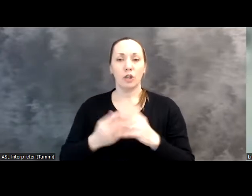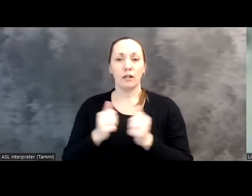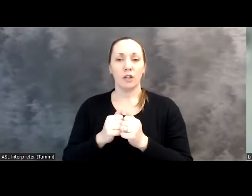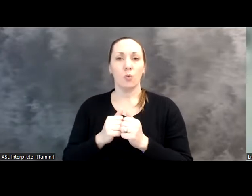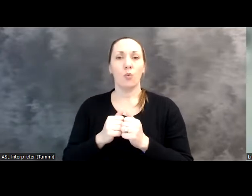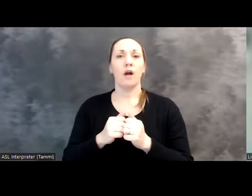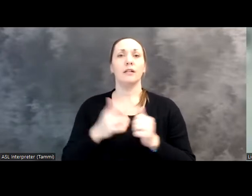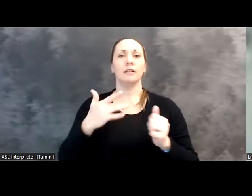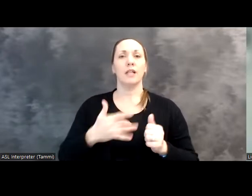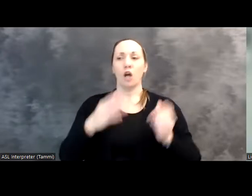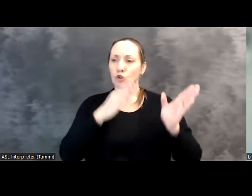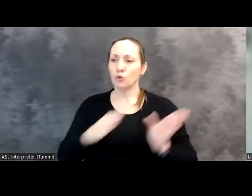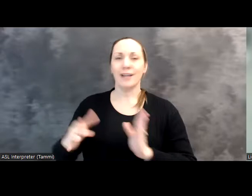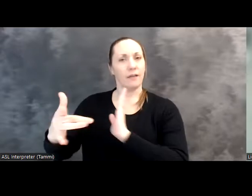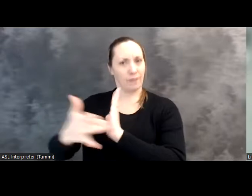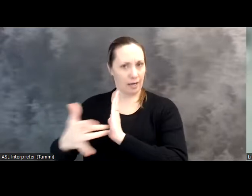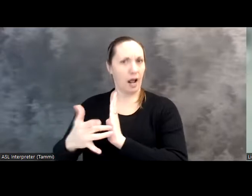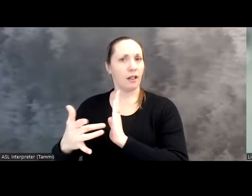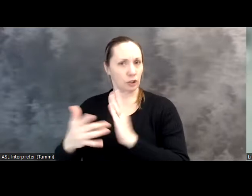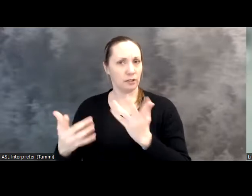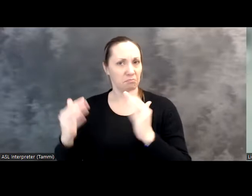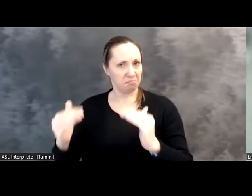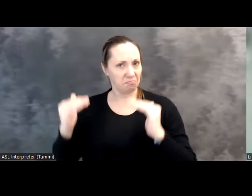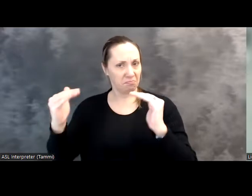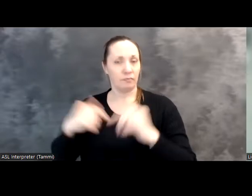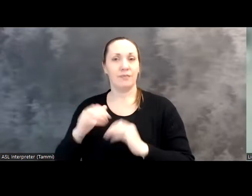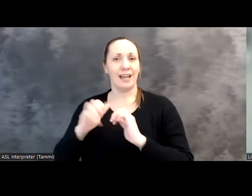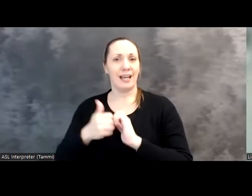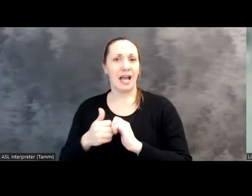at. One of the things really catching my eyes is